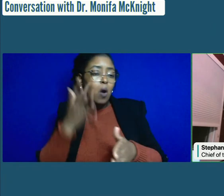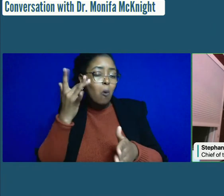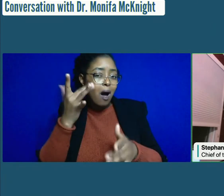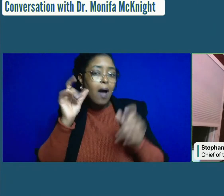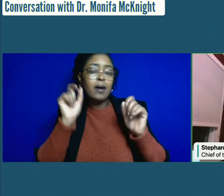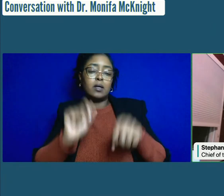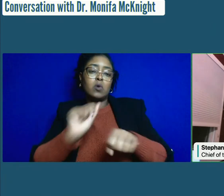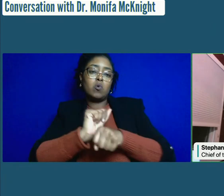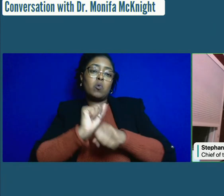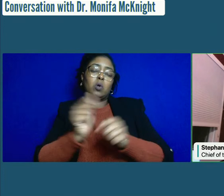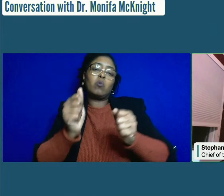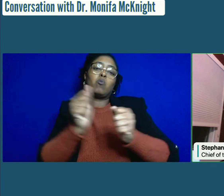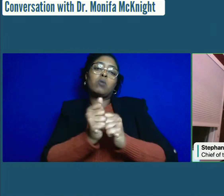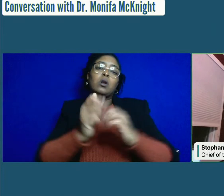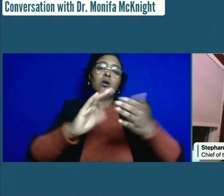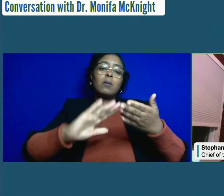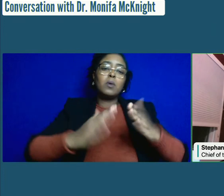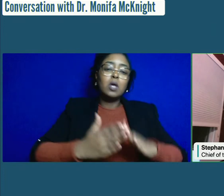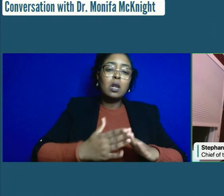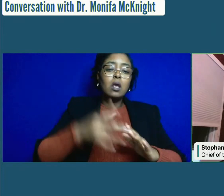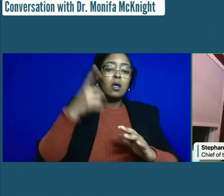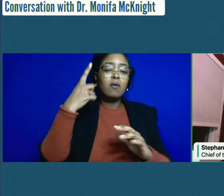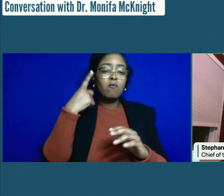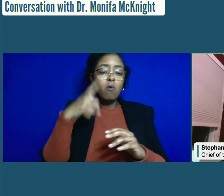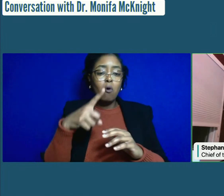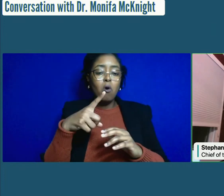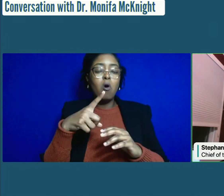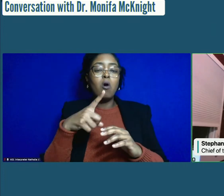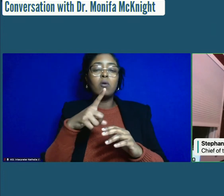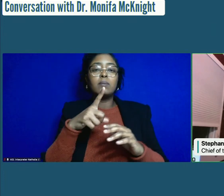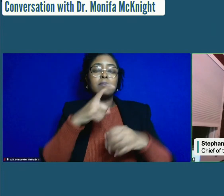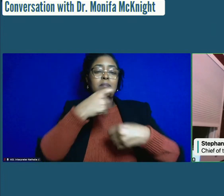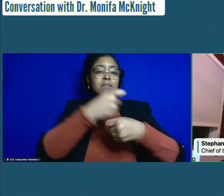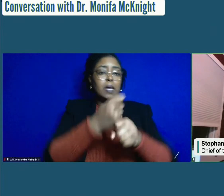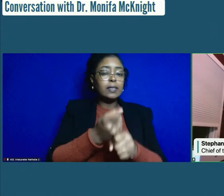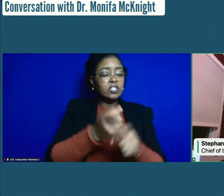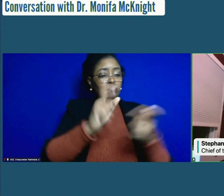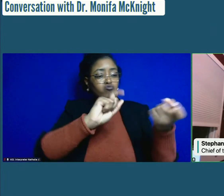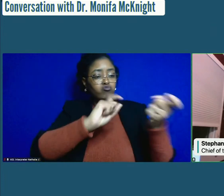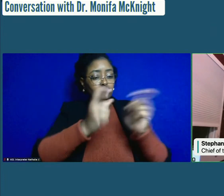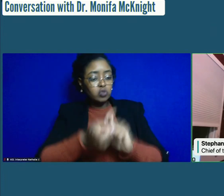a culturally responsive way, so that they can actually work with